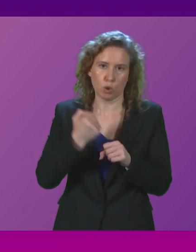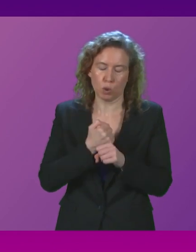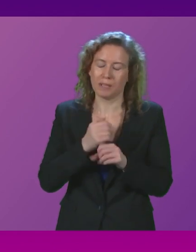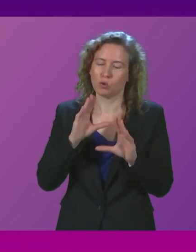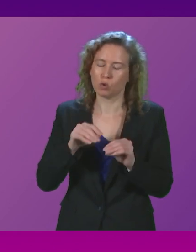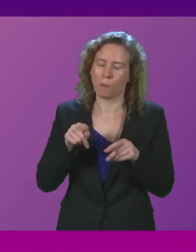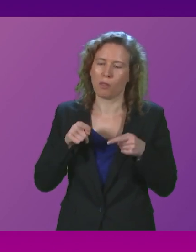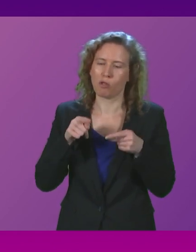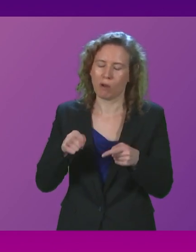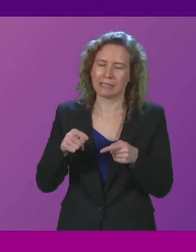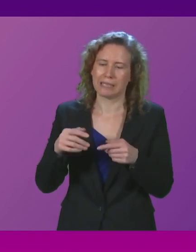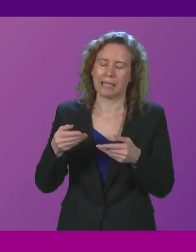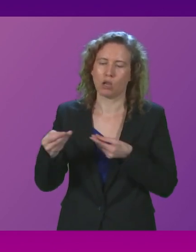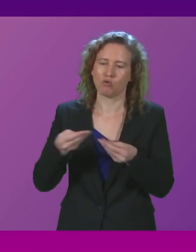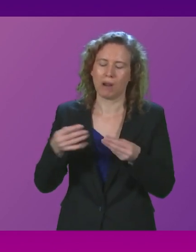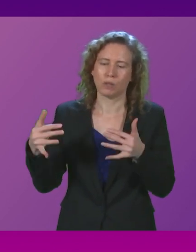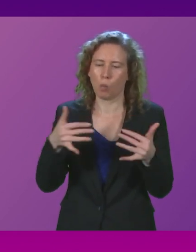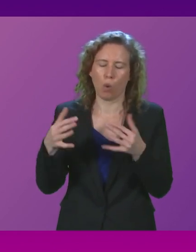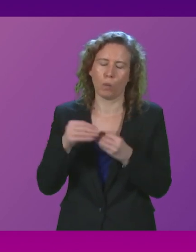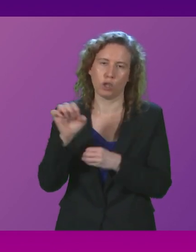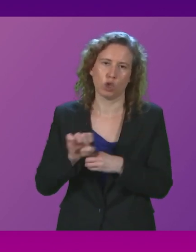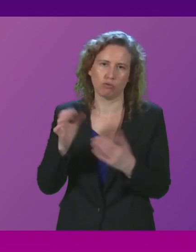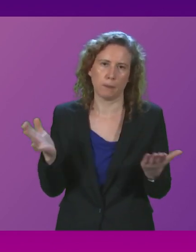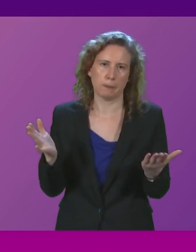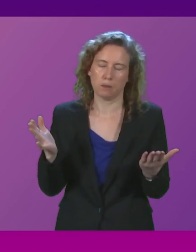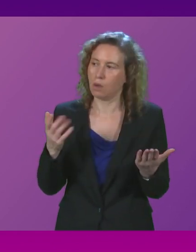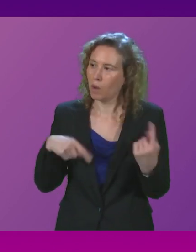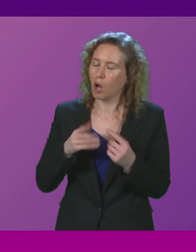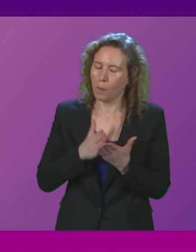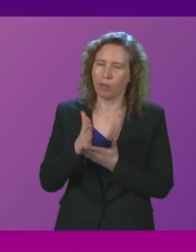war with the European Union in the middle of the cost of living crisis.